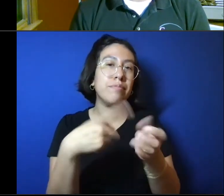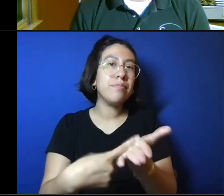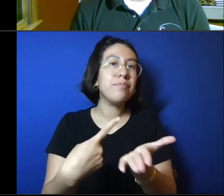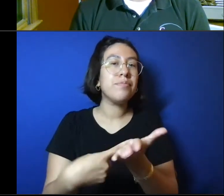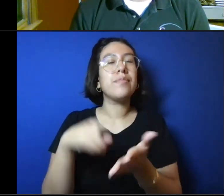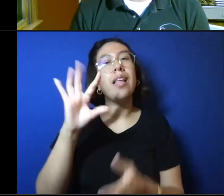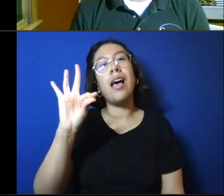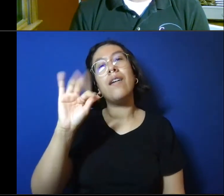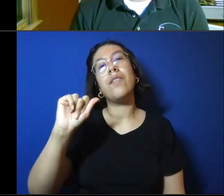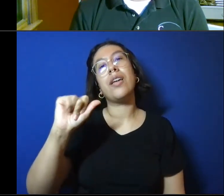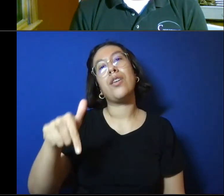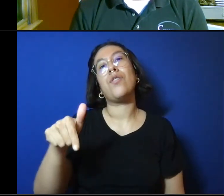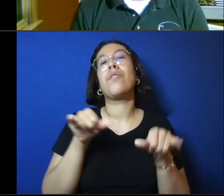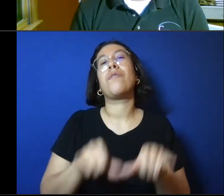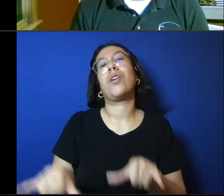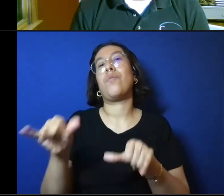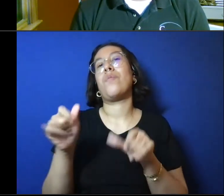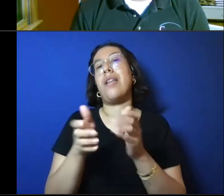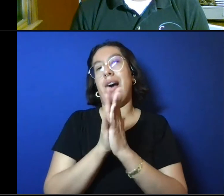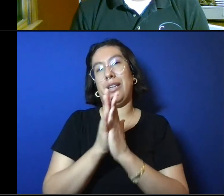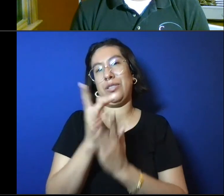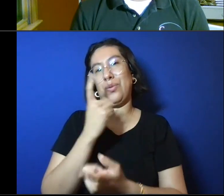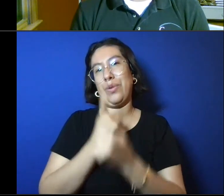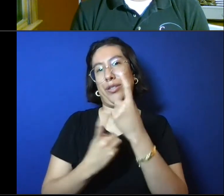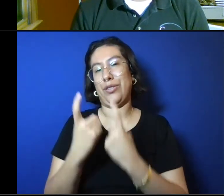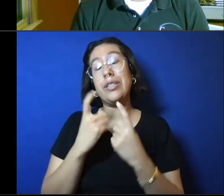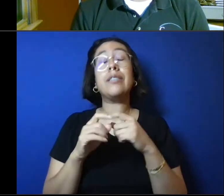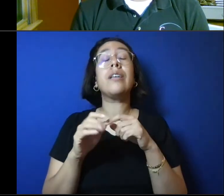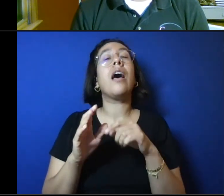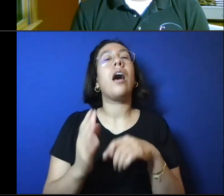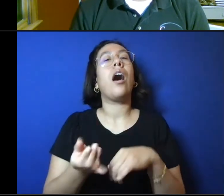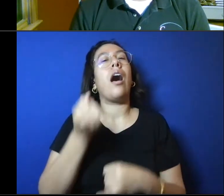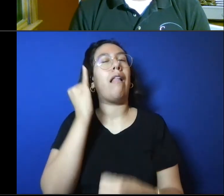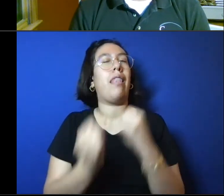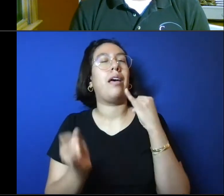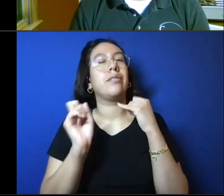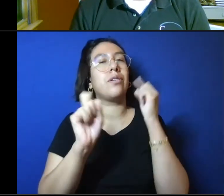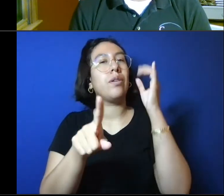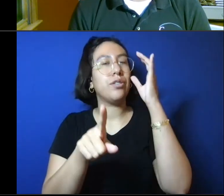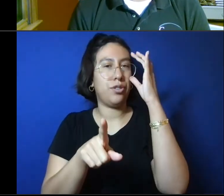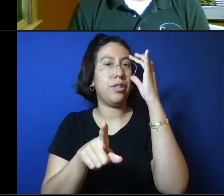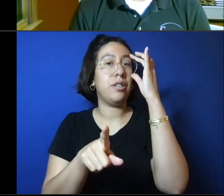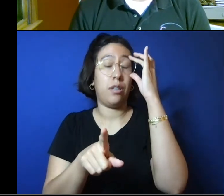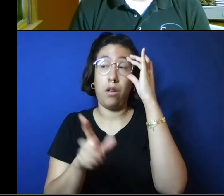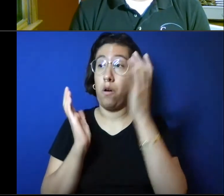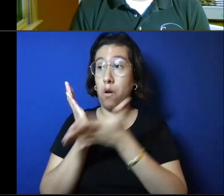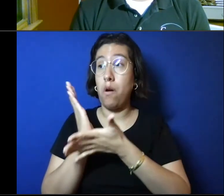for some of the questions that didn't get answered. But I'll leave you with one last one. All right. - And this is Liam.